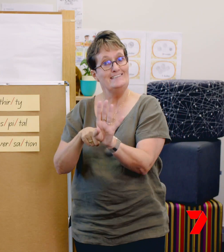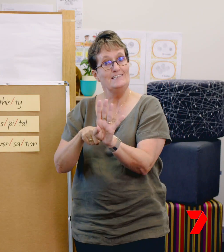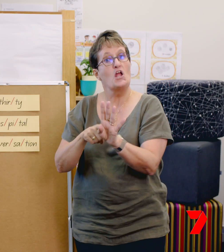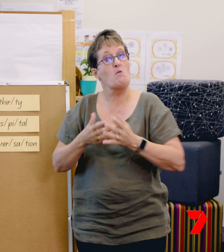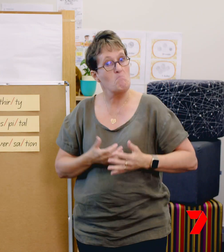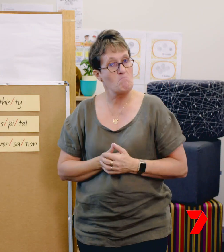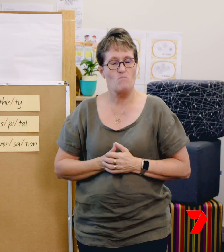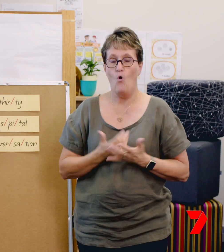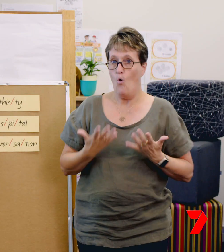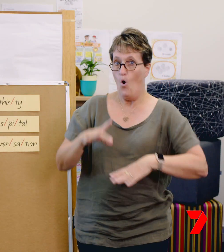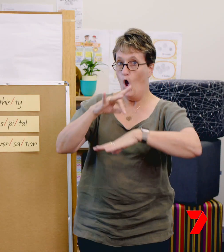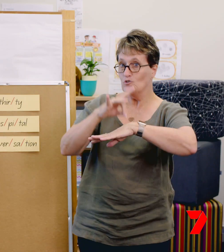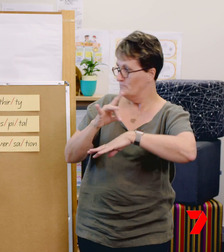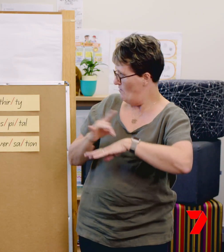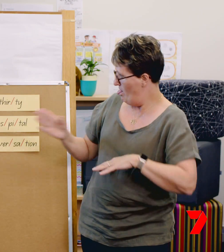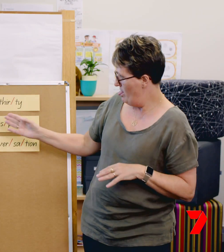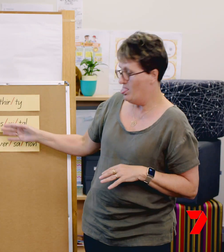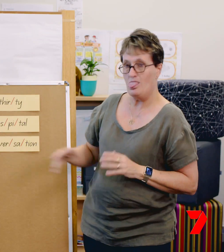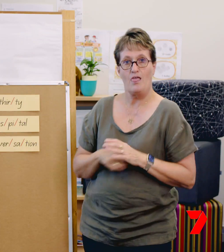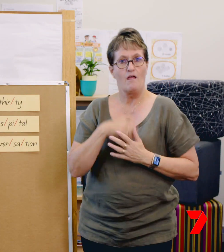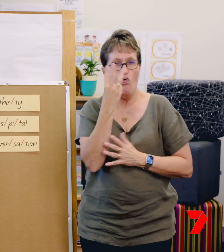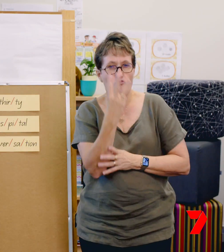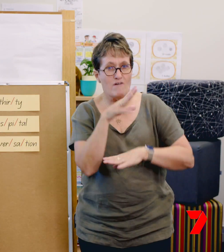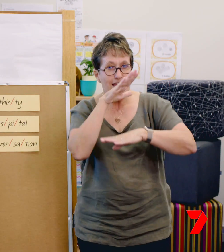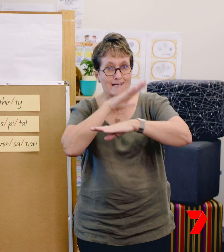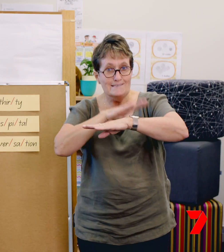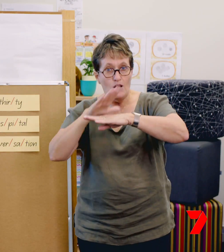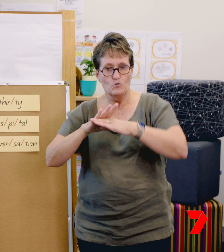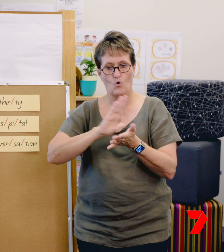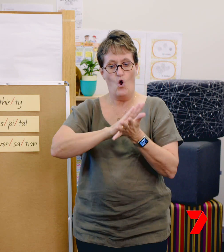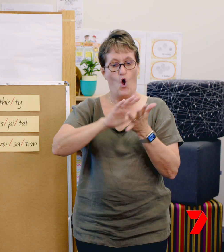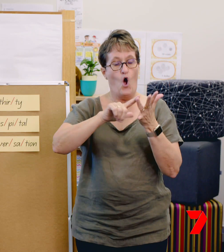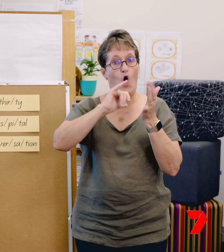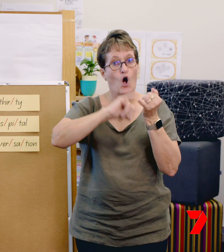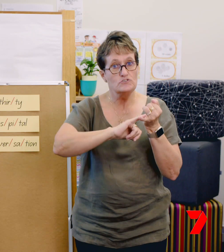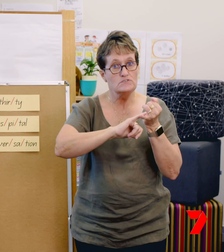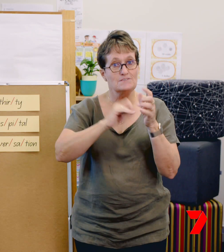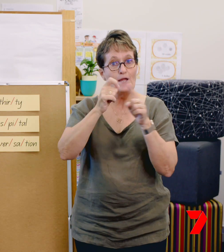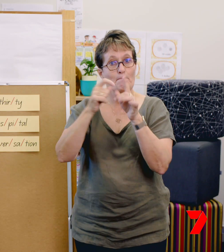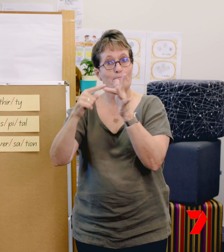Or hospital, with three syllables: Hos-pi-tal! [claps]